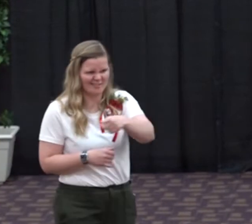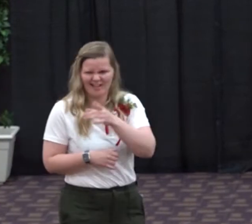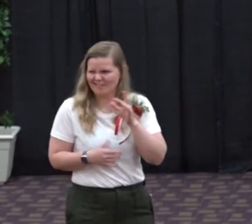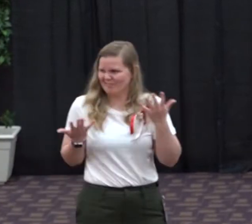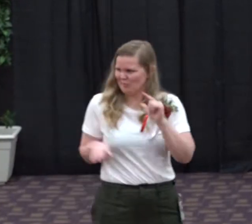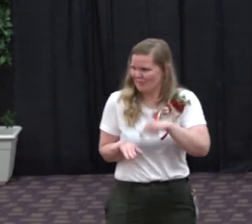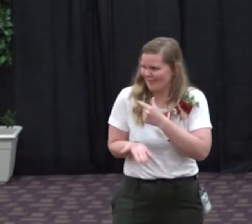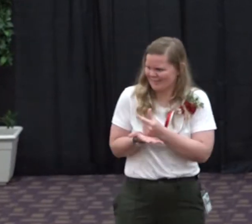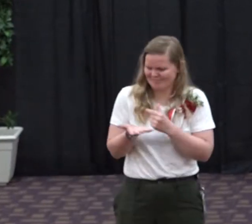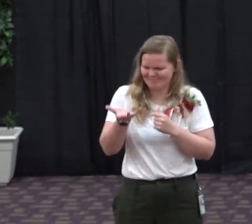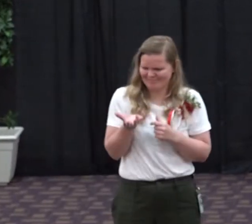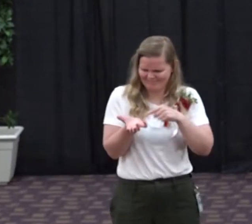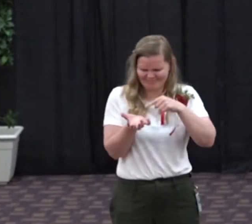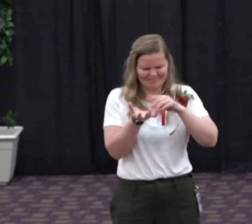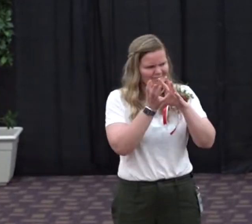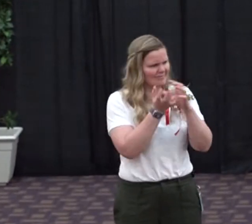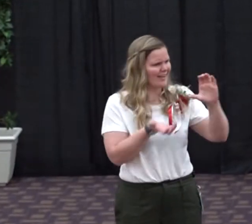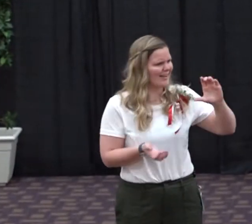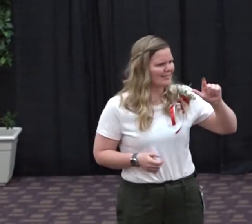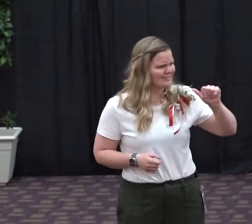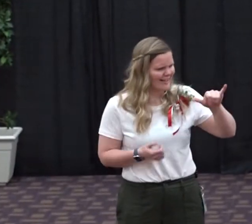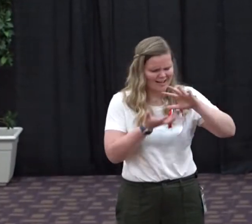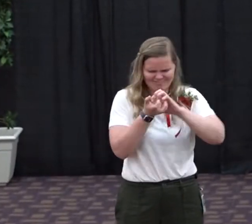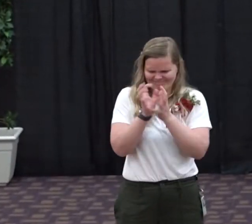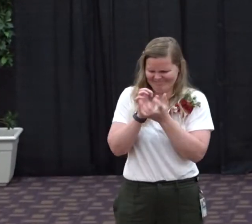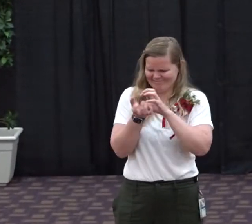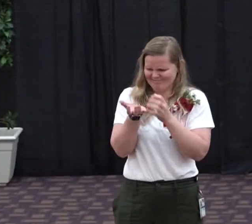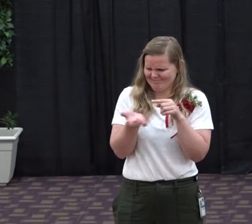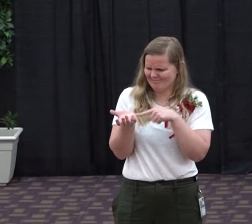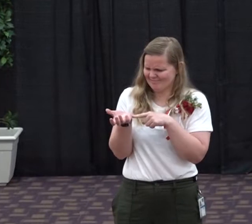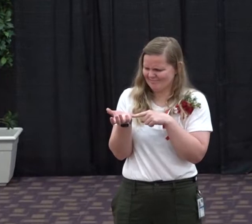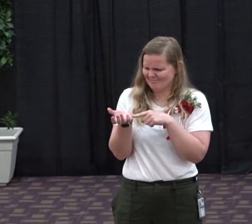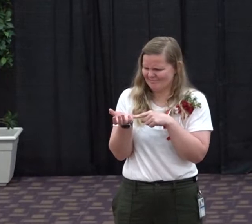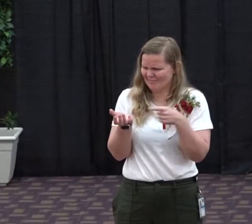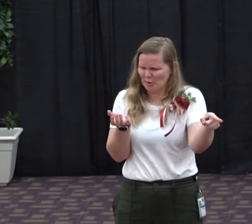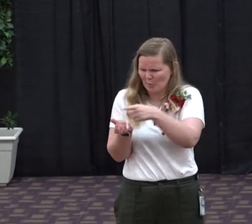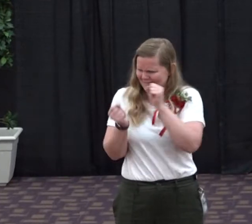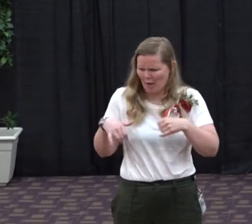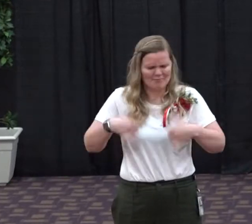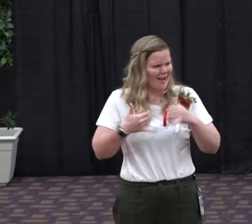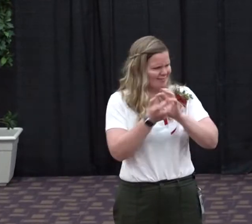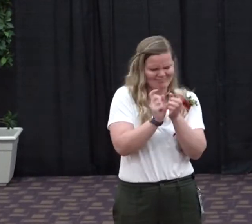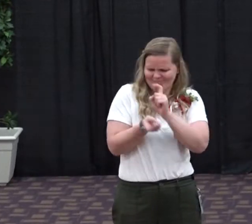Now, all of you graduates, you are like a piece of clay.